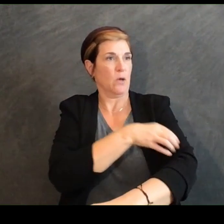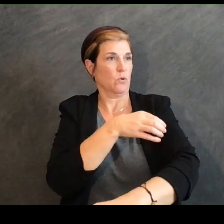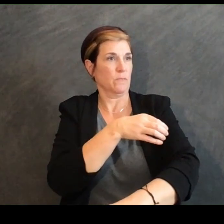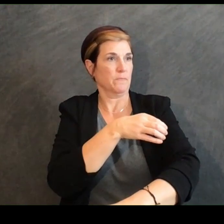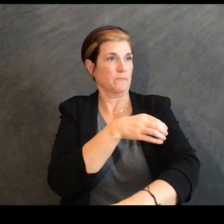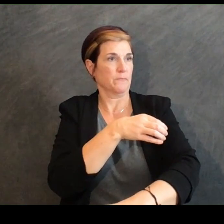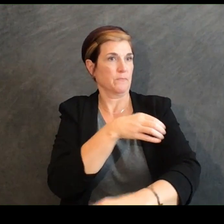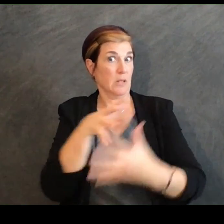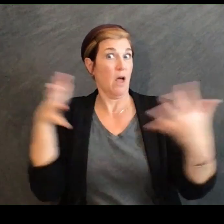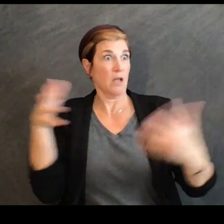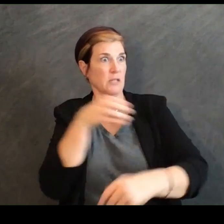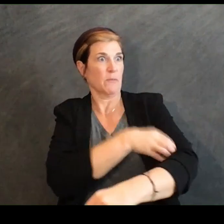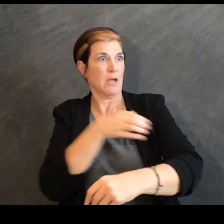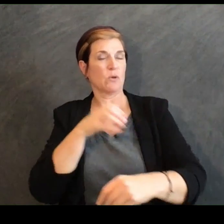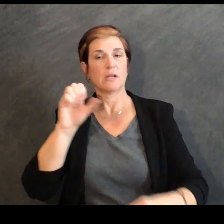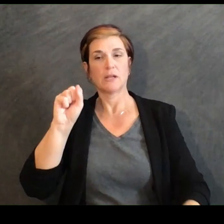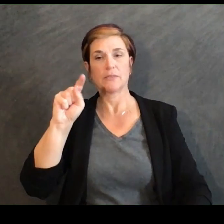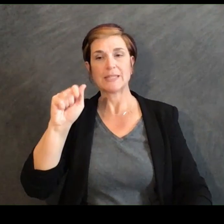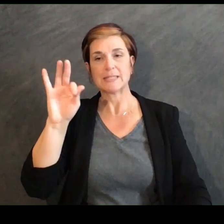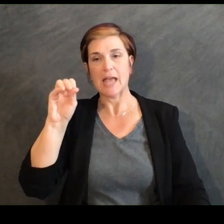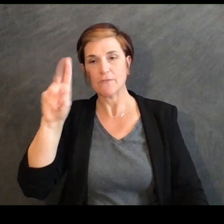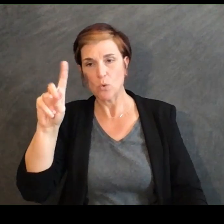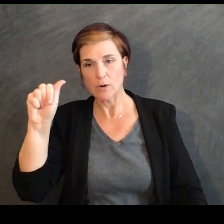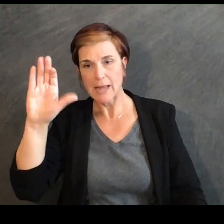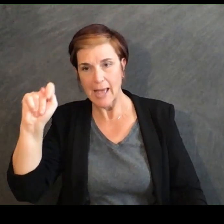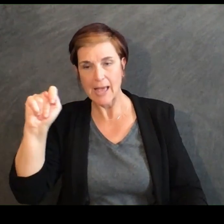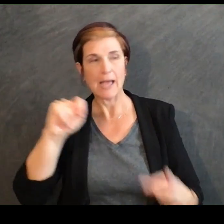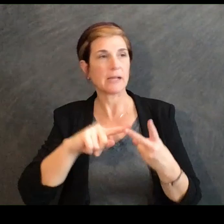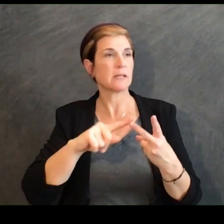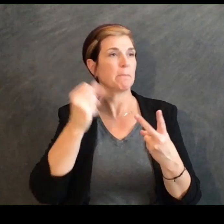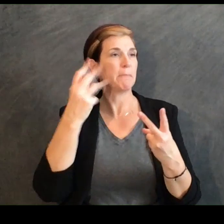Stafford Act and various other things that were involved where then have